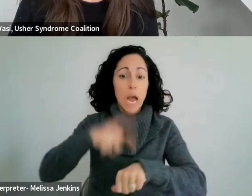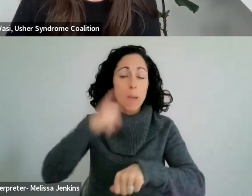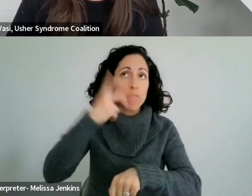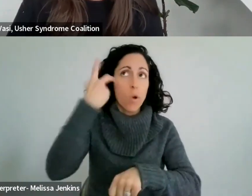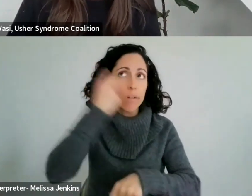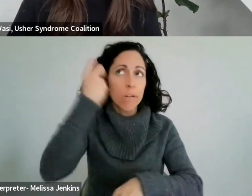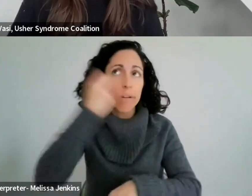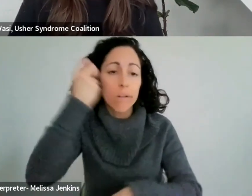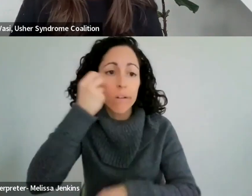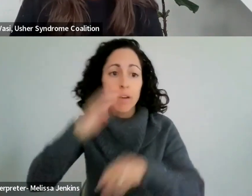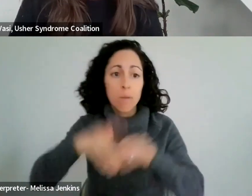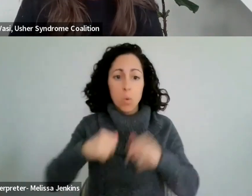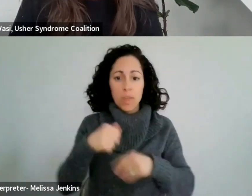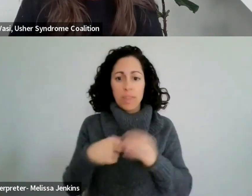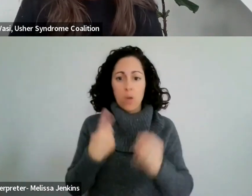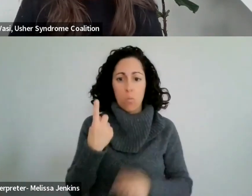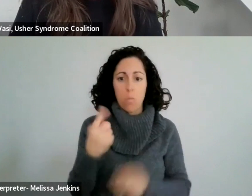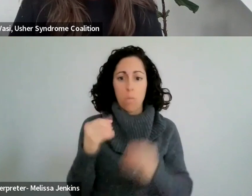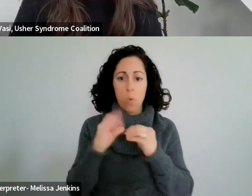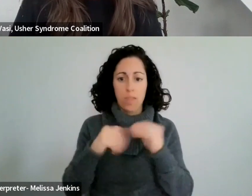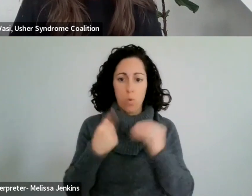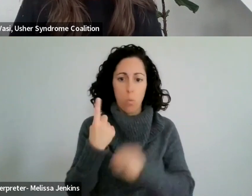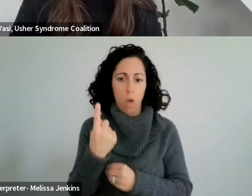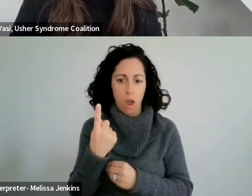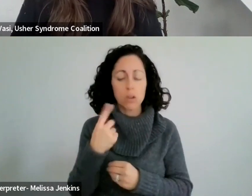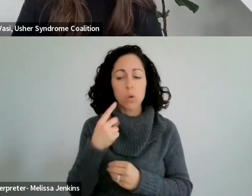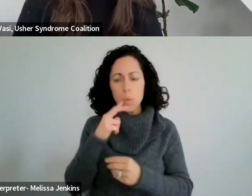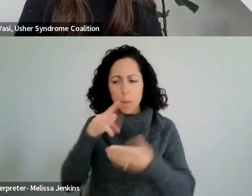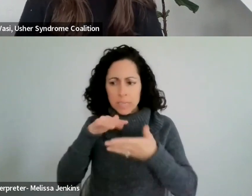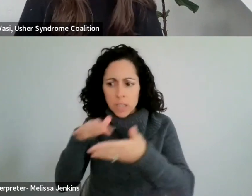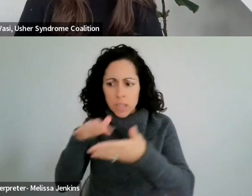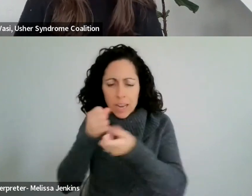and just seeing how the eye can do with multiple injections.